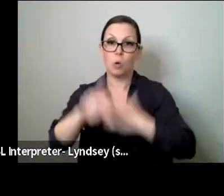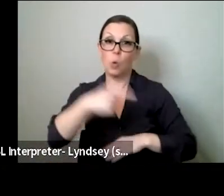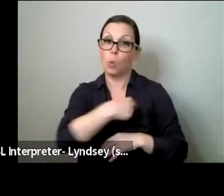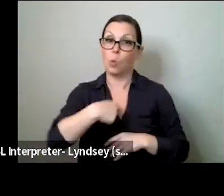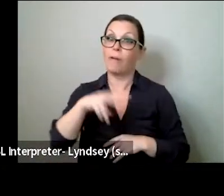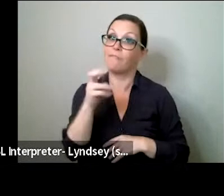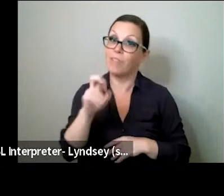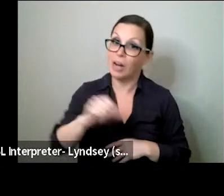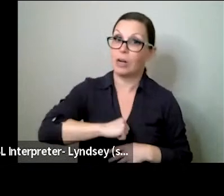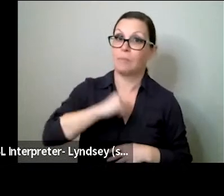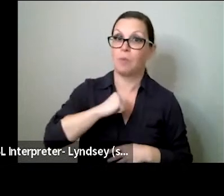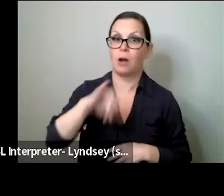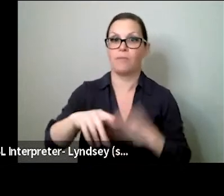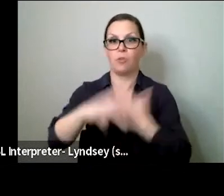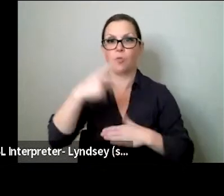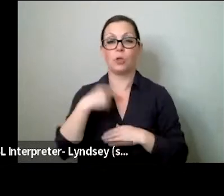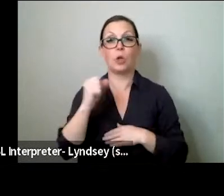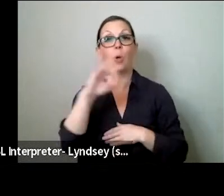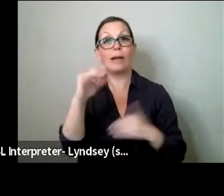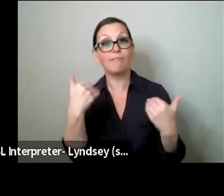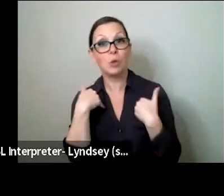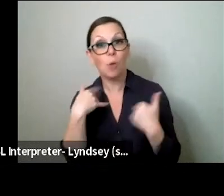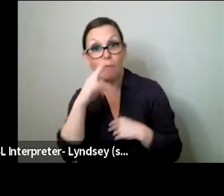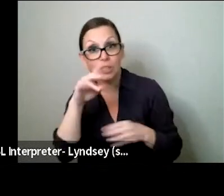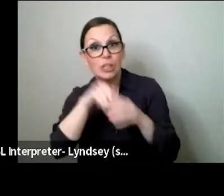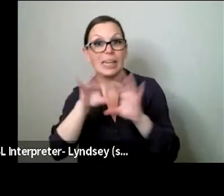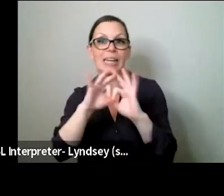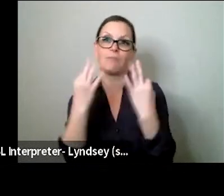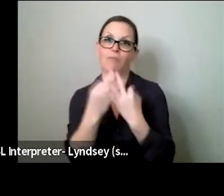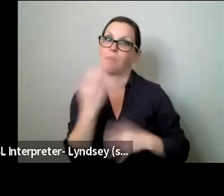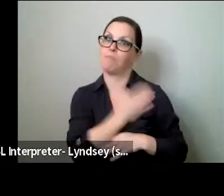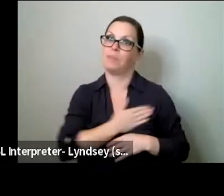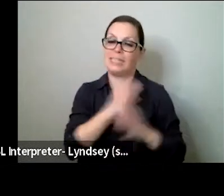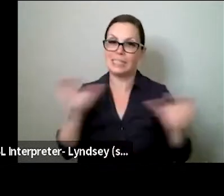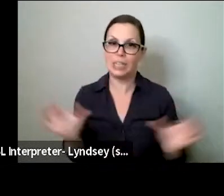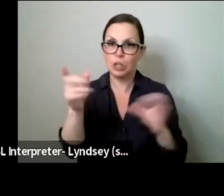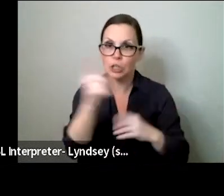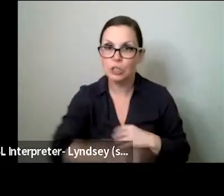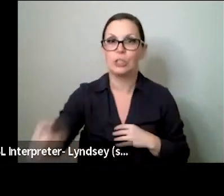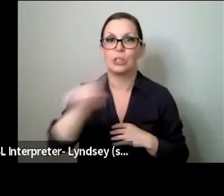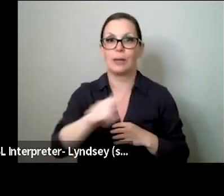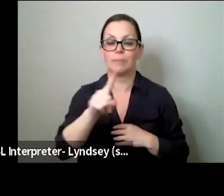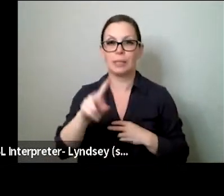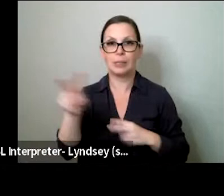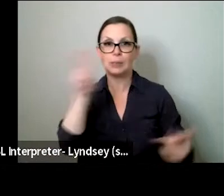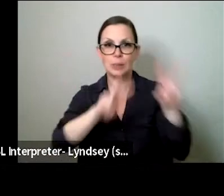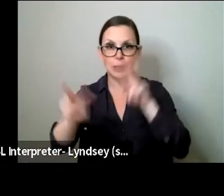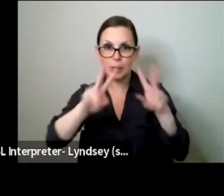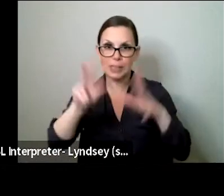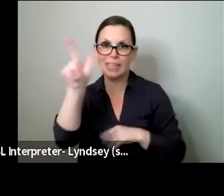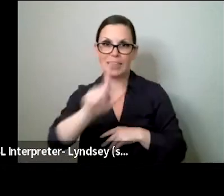So if you have any children in your family, please encourage them to check out our library at storylineonline.net.